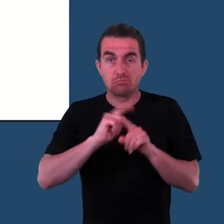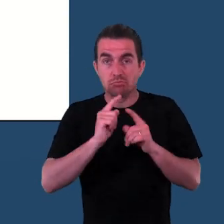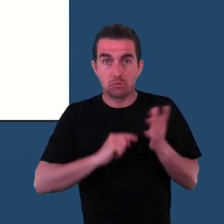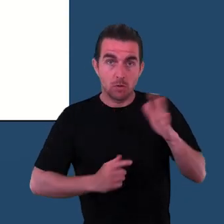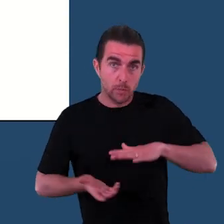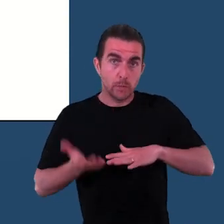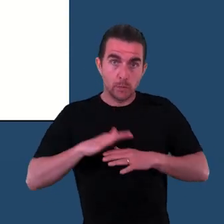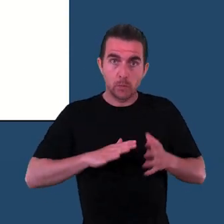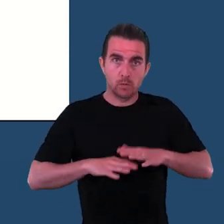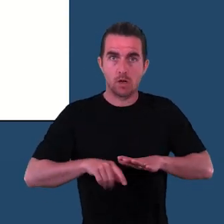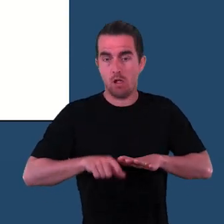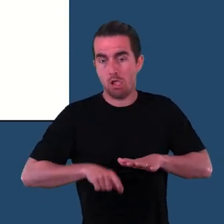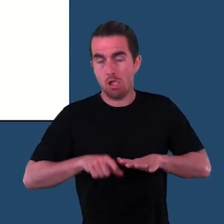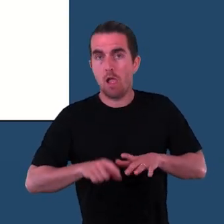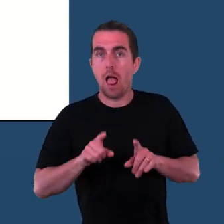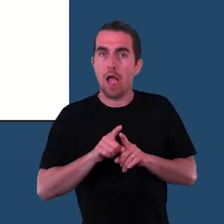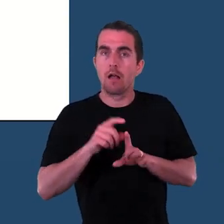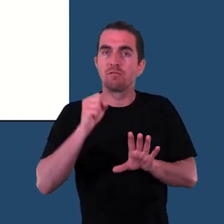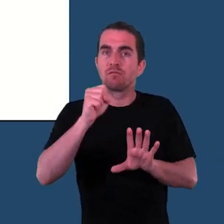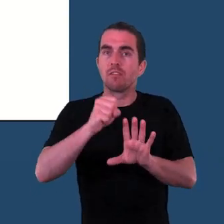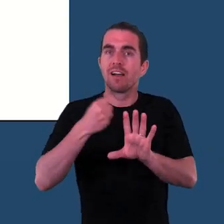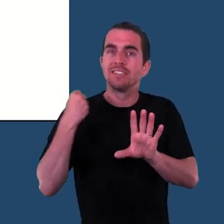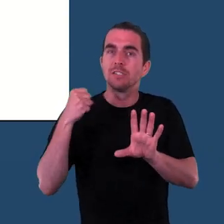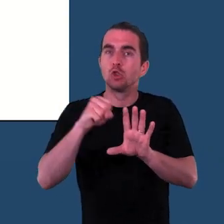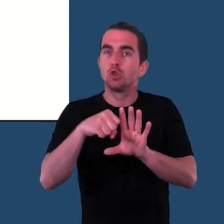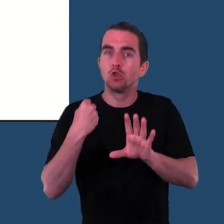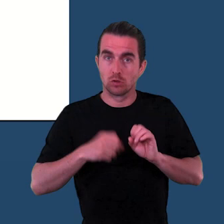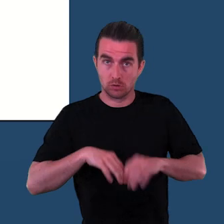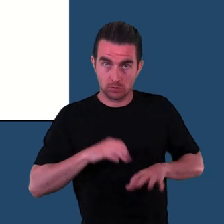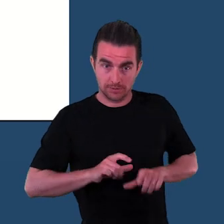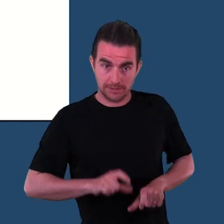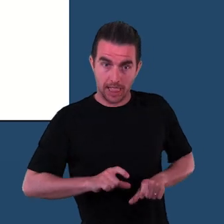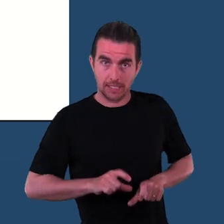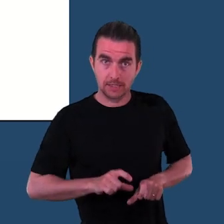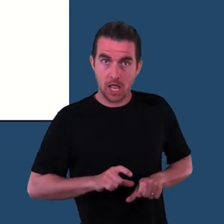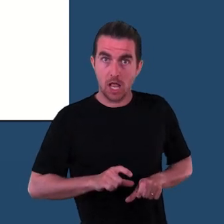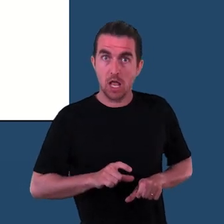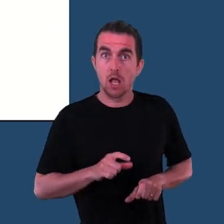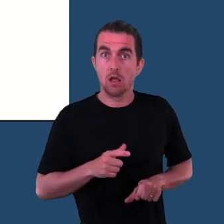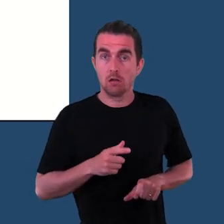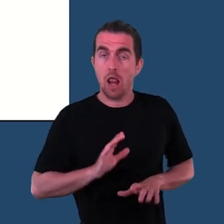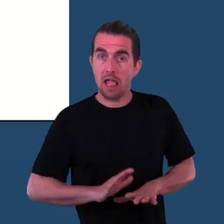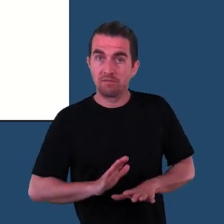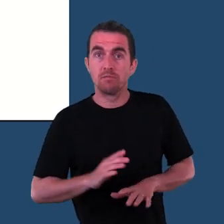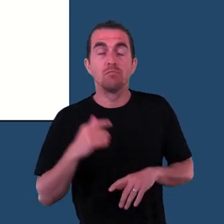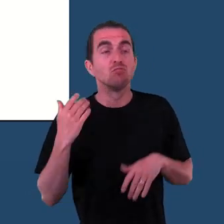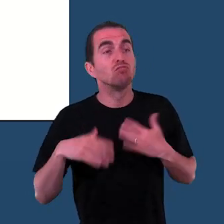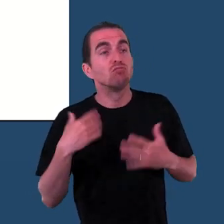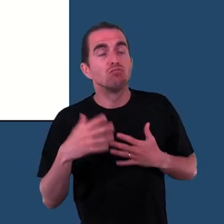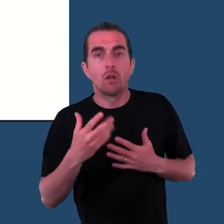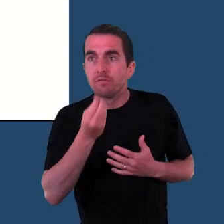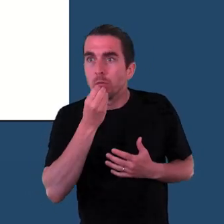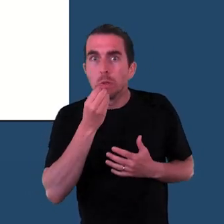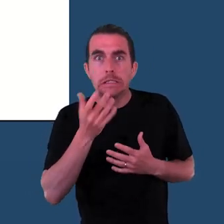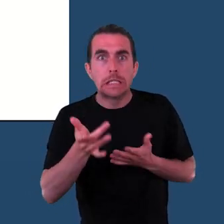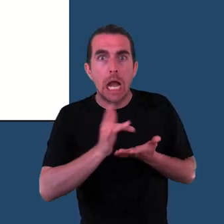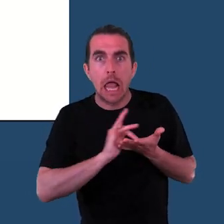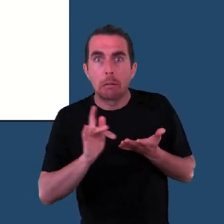And it acts like a refrigerator, so that in lean times, when there's probably not so much food around, they can revisit these stores of foods.